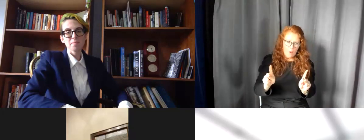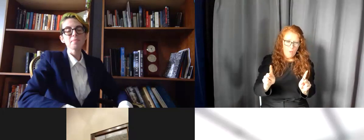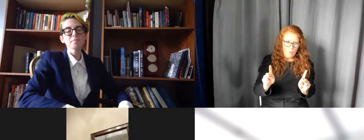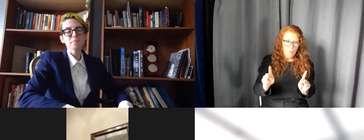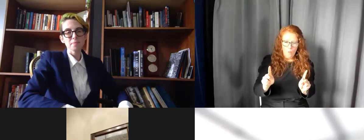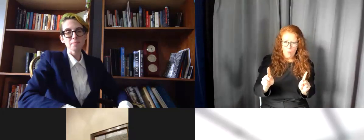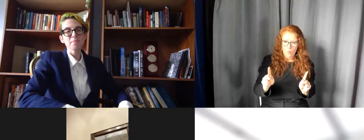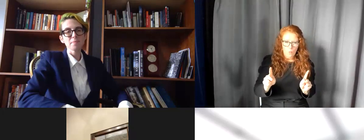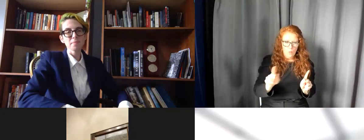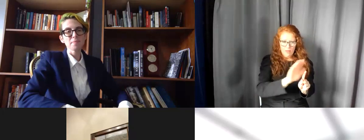Farrah Garland: Hmm.